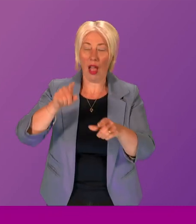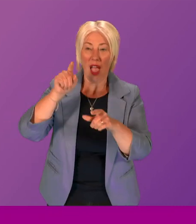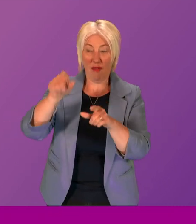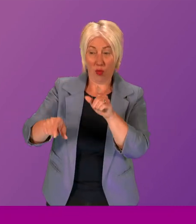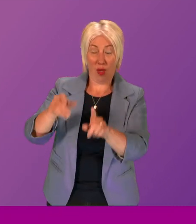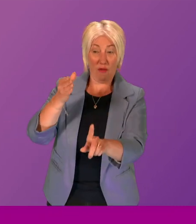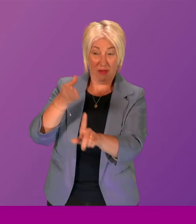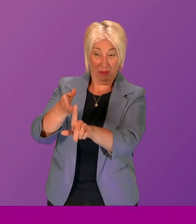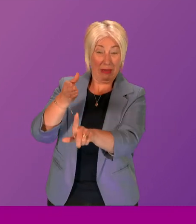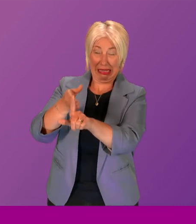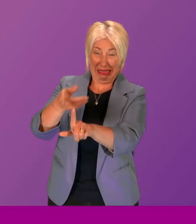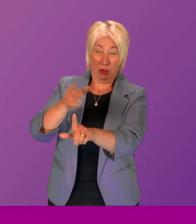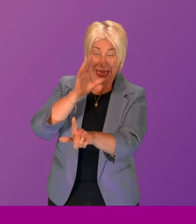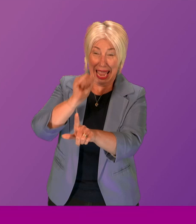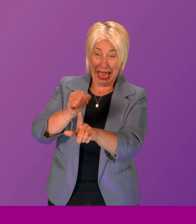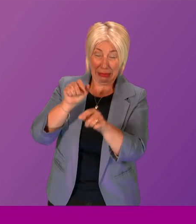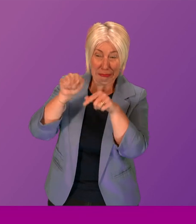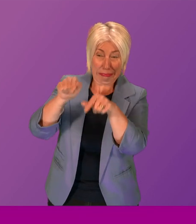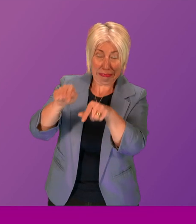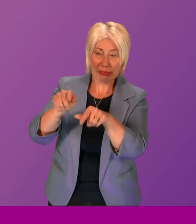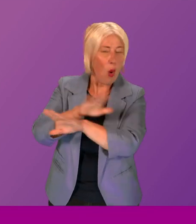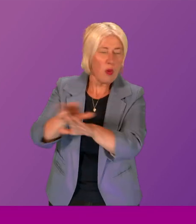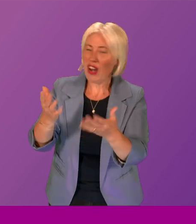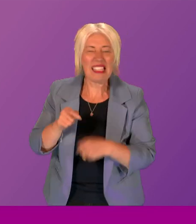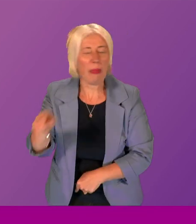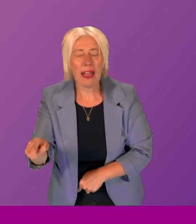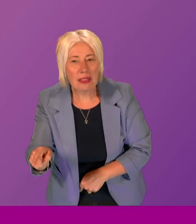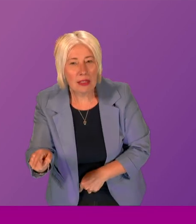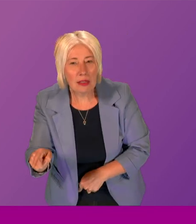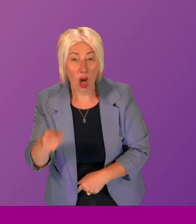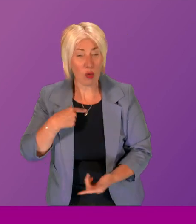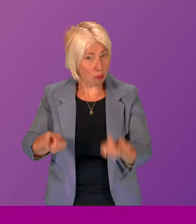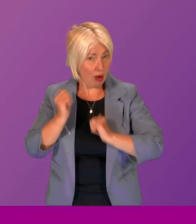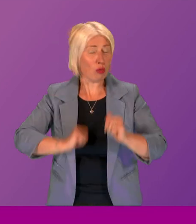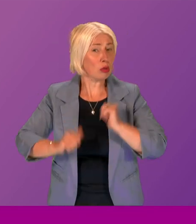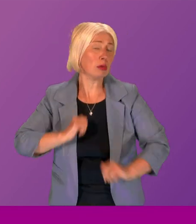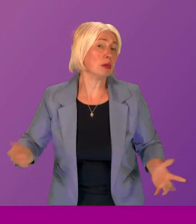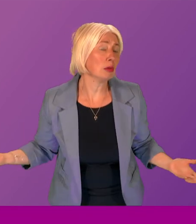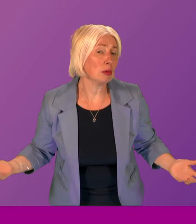we truly have a zero-tolerance approach. That is something that I am very proud of indeed.